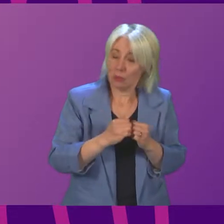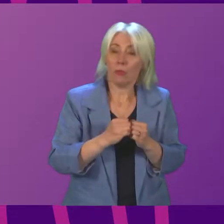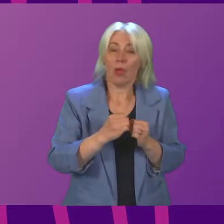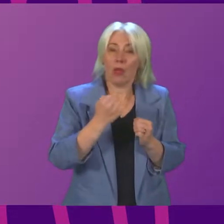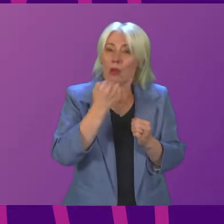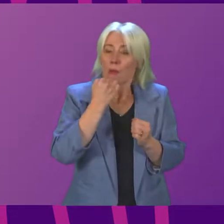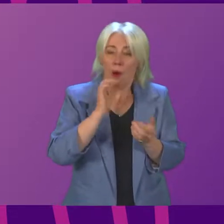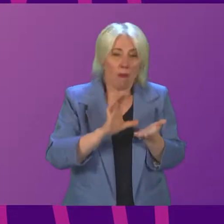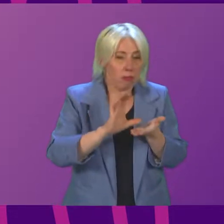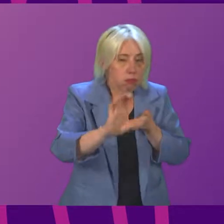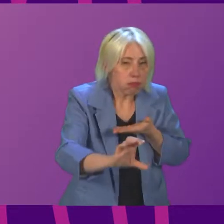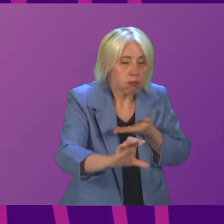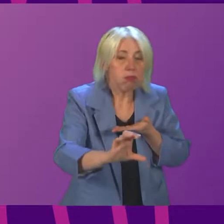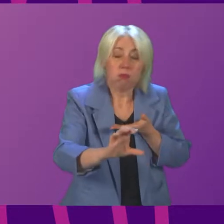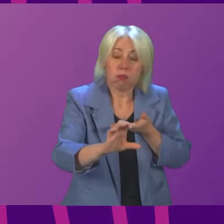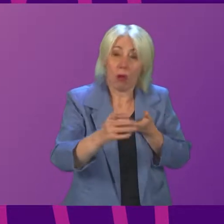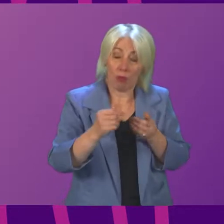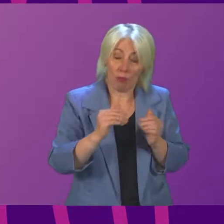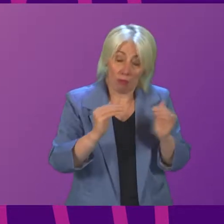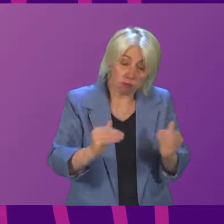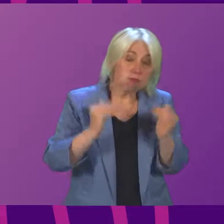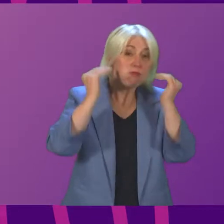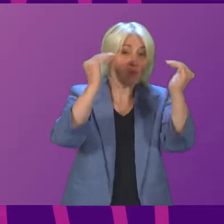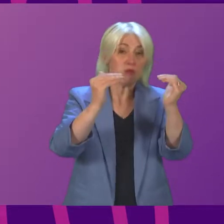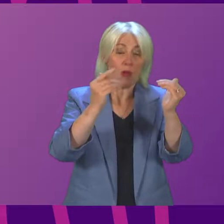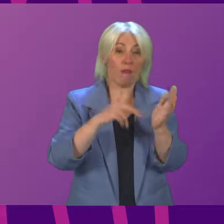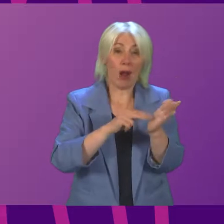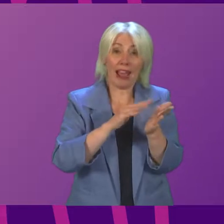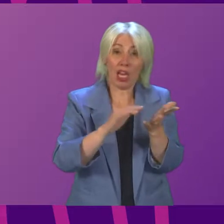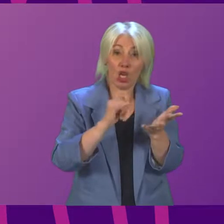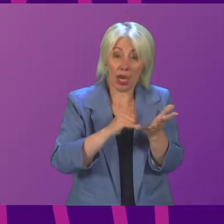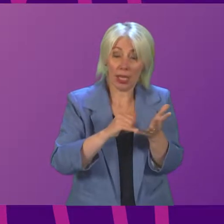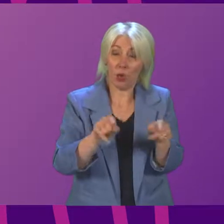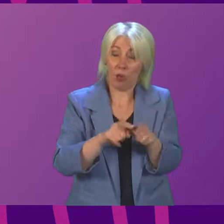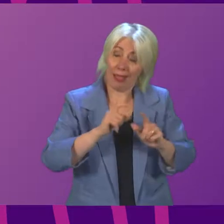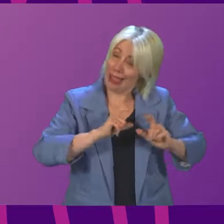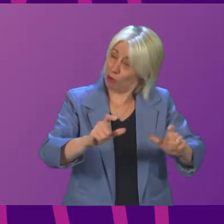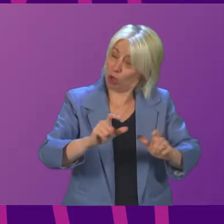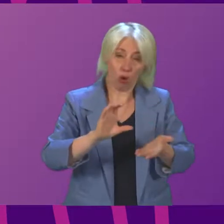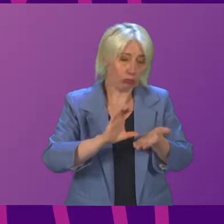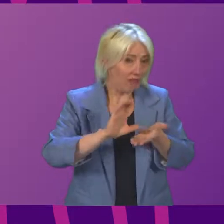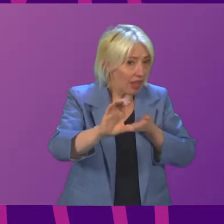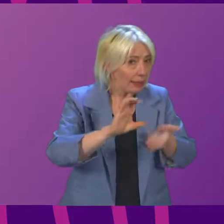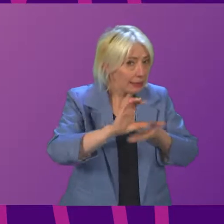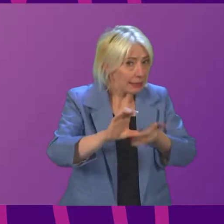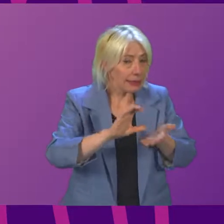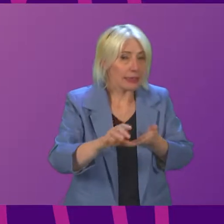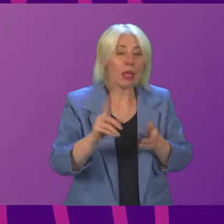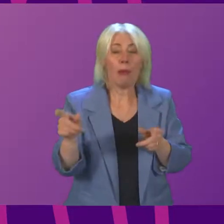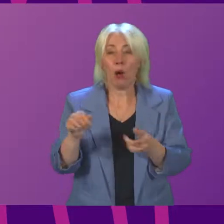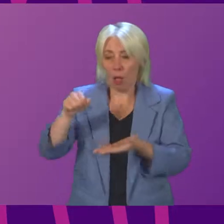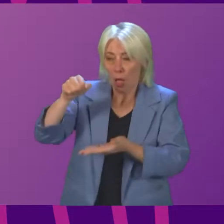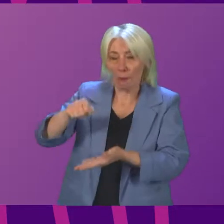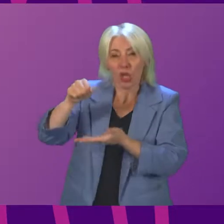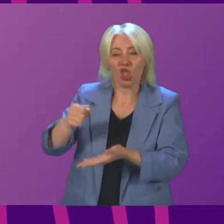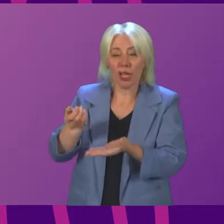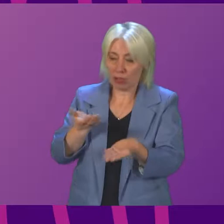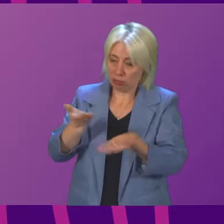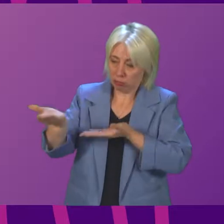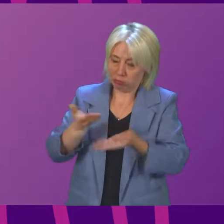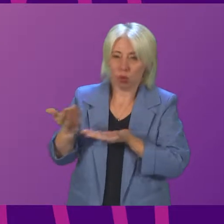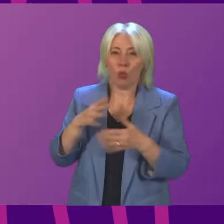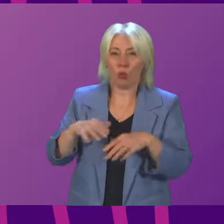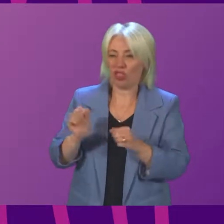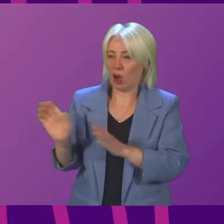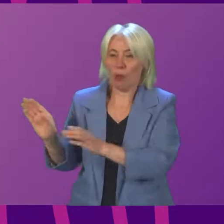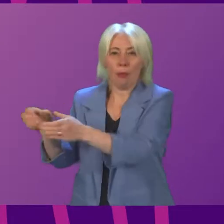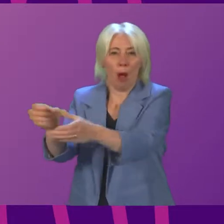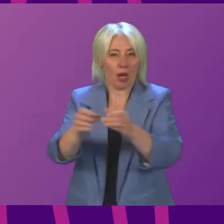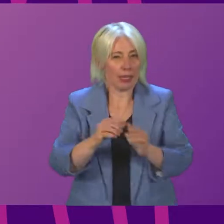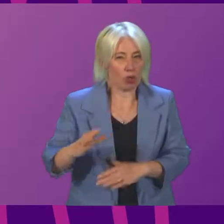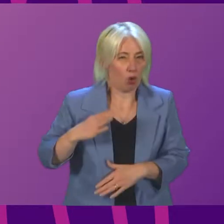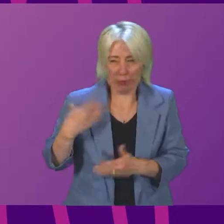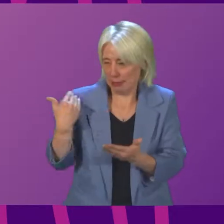We also have record investment in our NHS, and we will continue to invest in it. As we get to